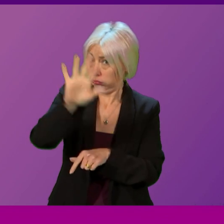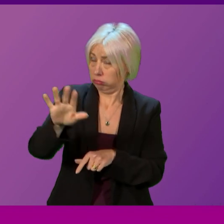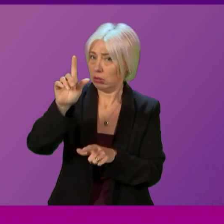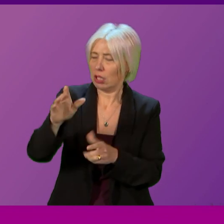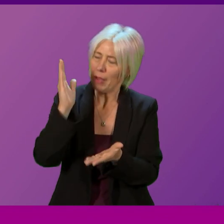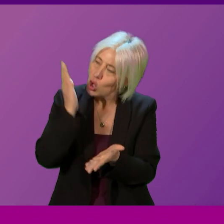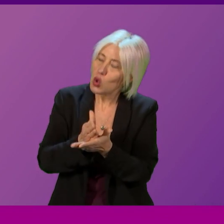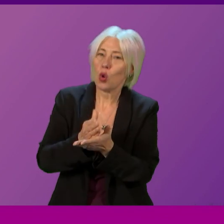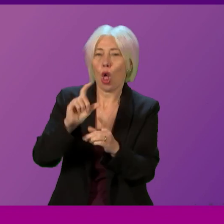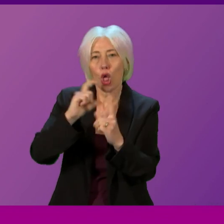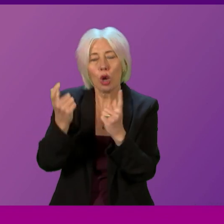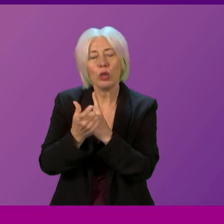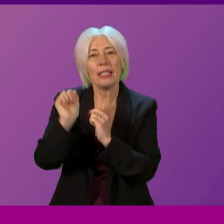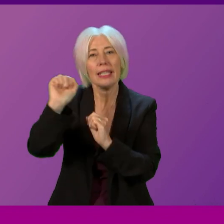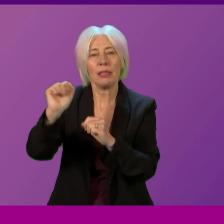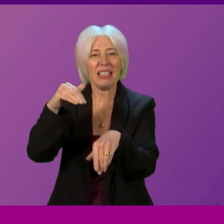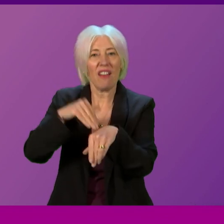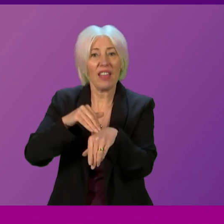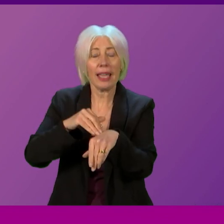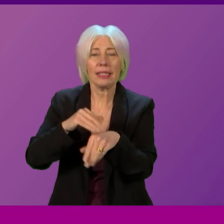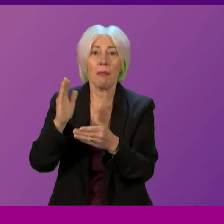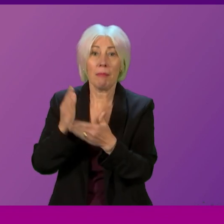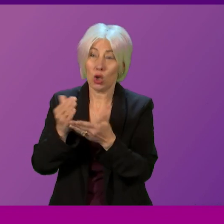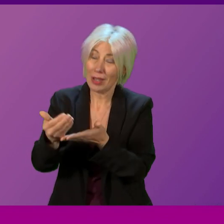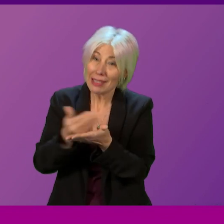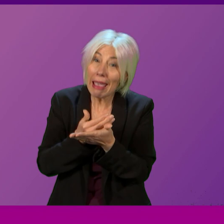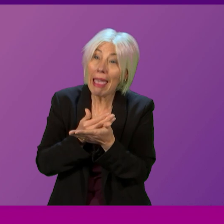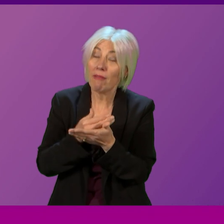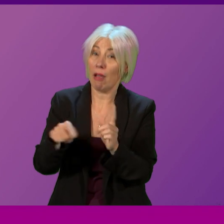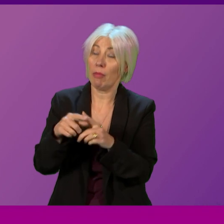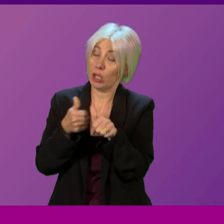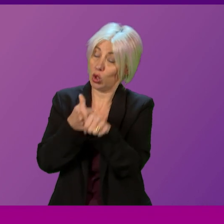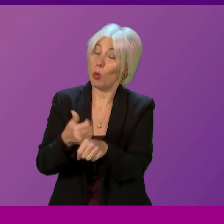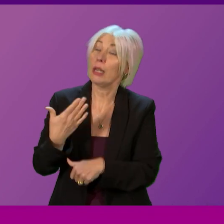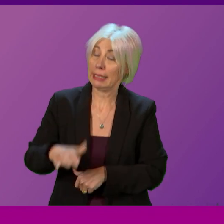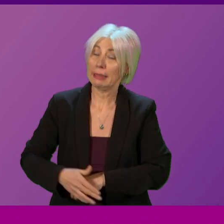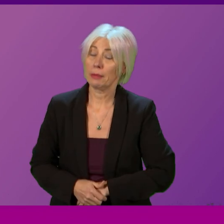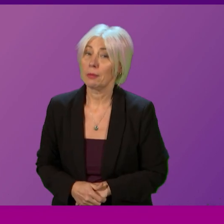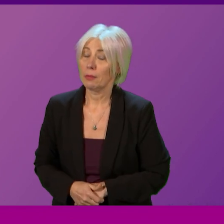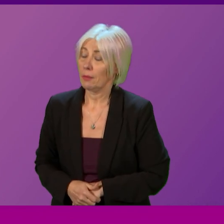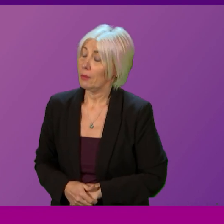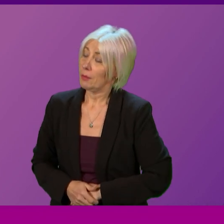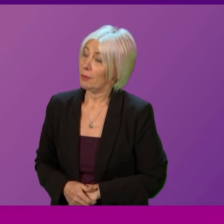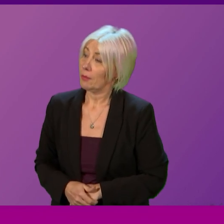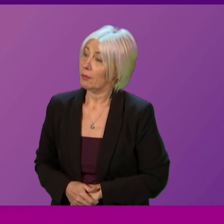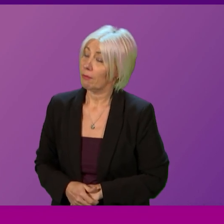that the communities that have been most affected are kept safe and get the support that they urgently need.